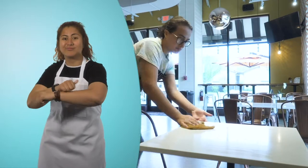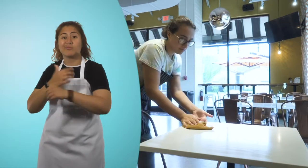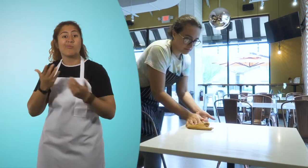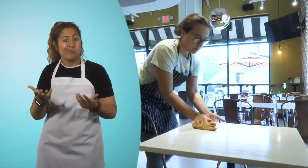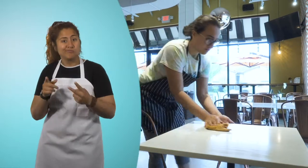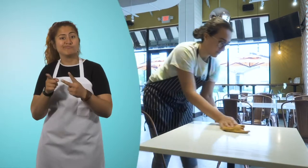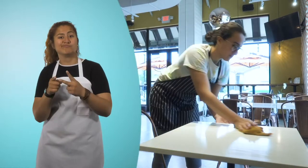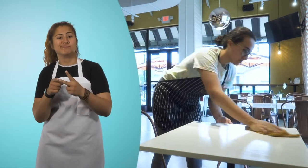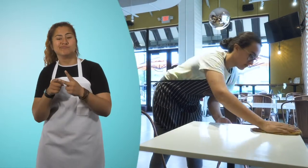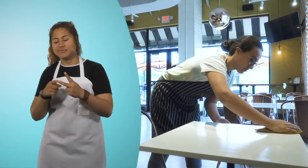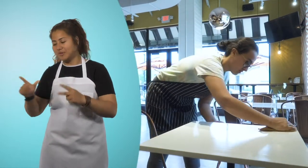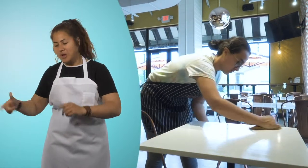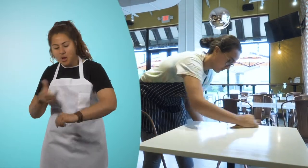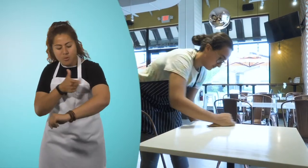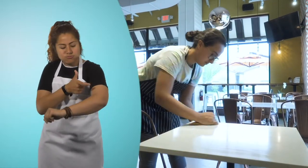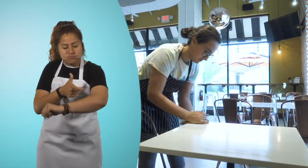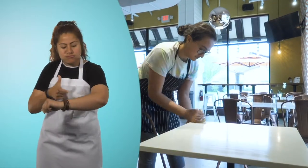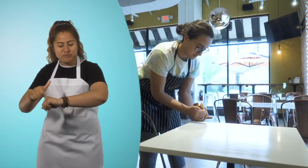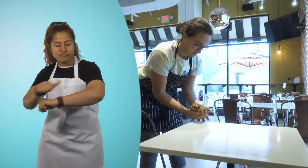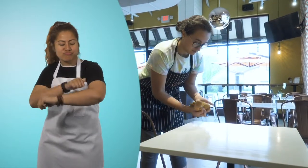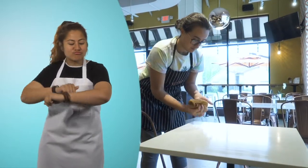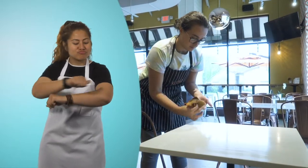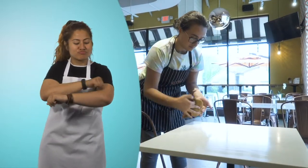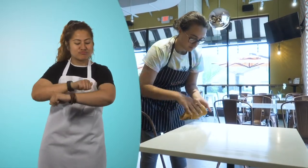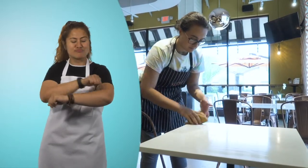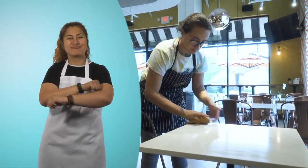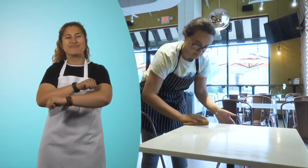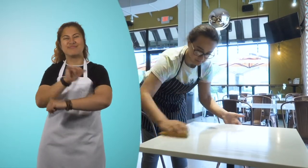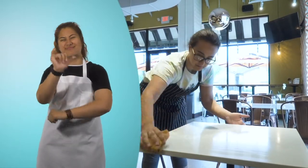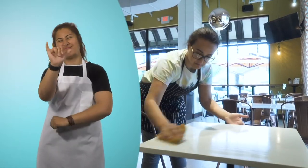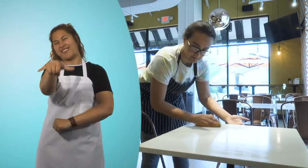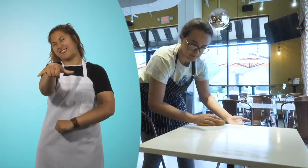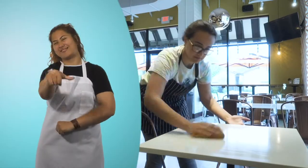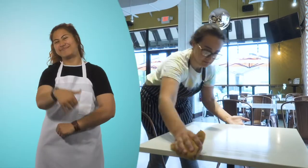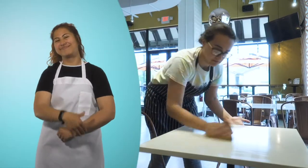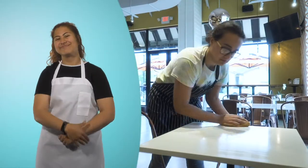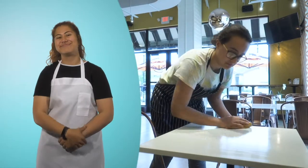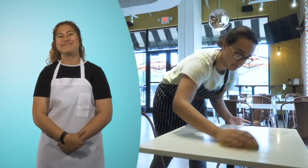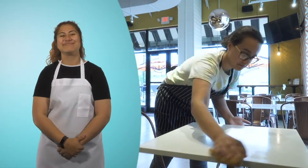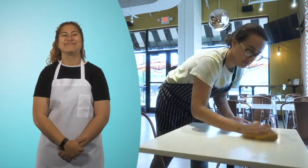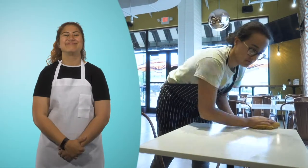Or you can use a spray bottle with sanitizing solution. Like that.